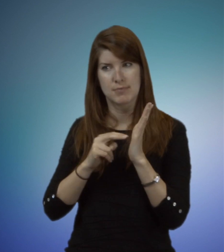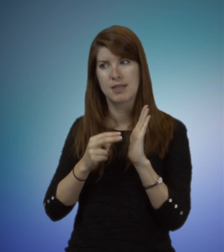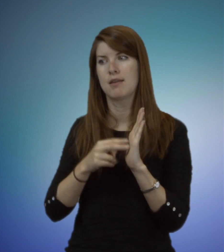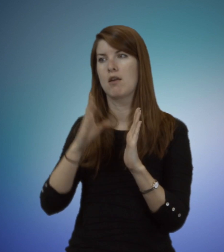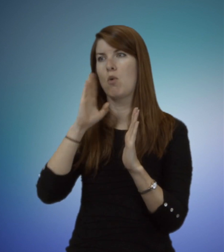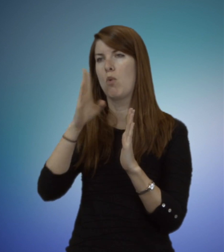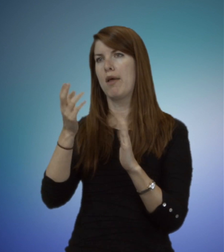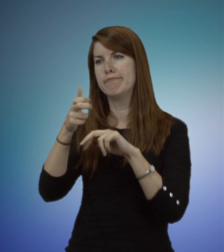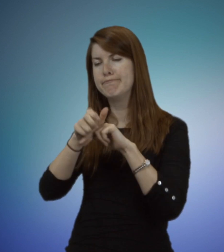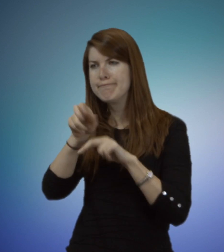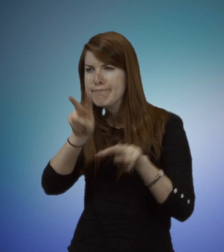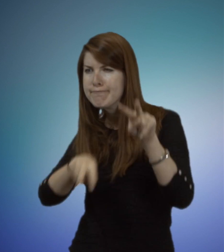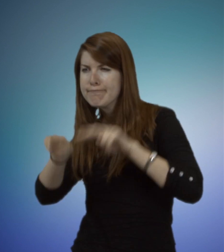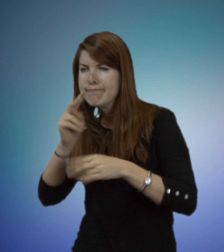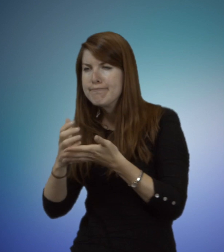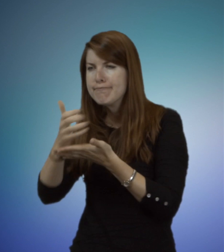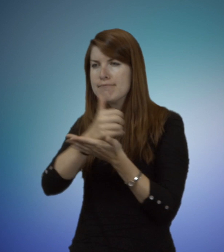with his peers in the classroom.